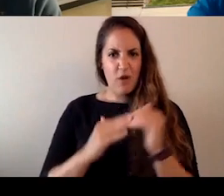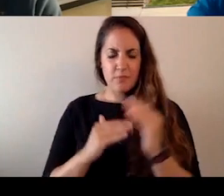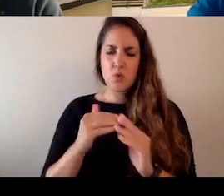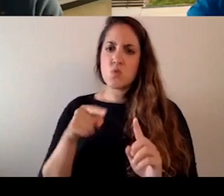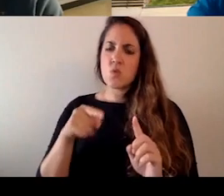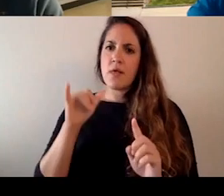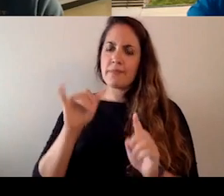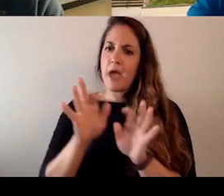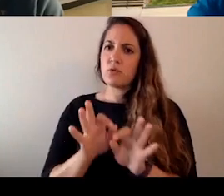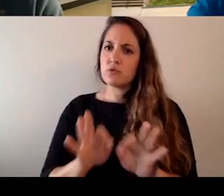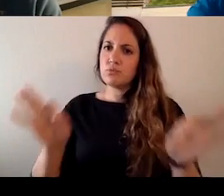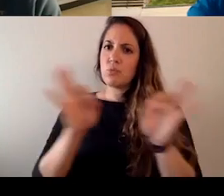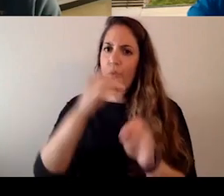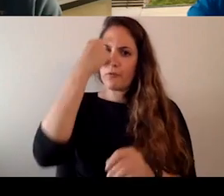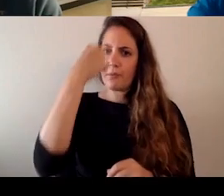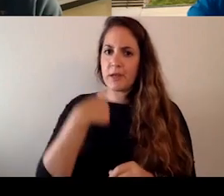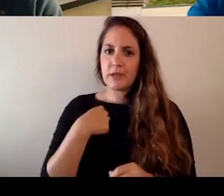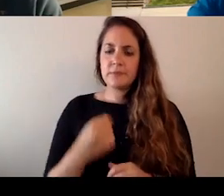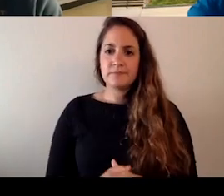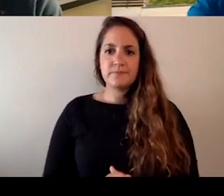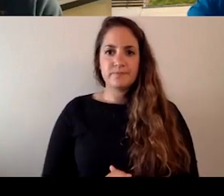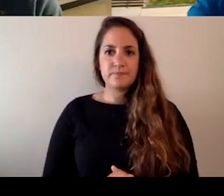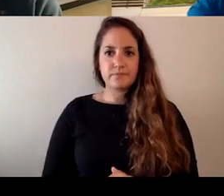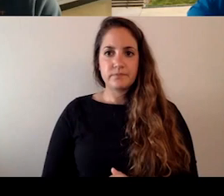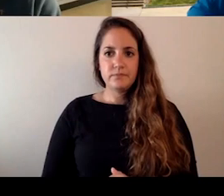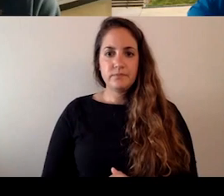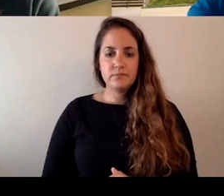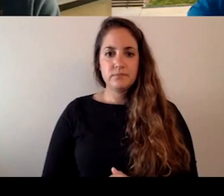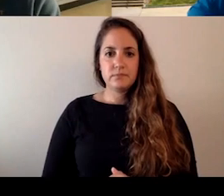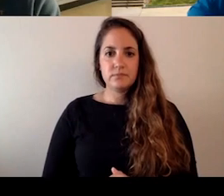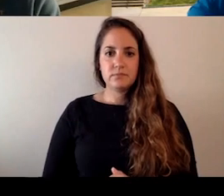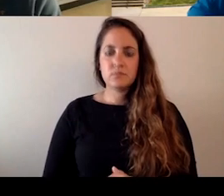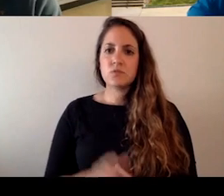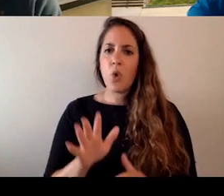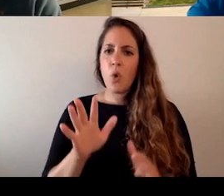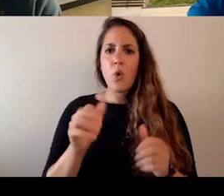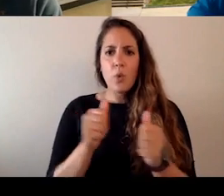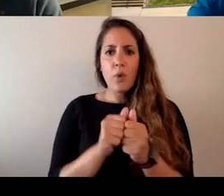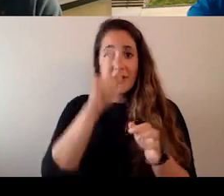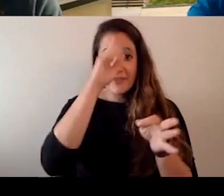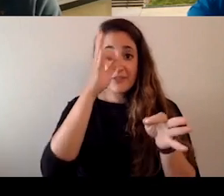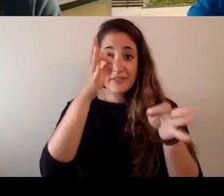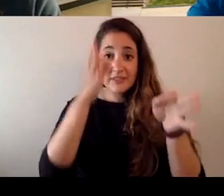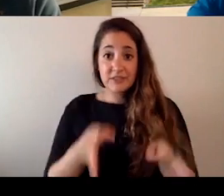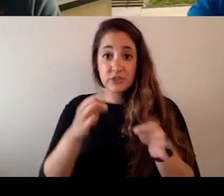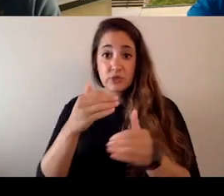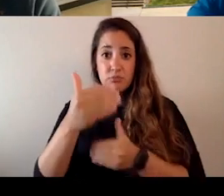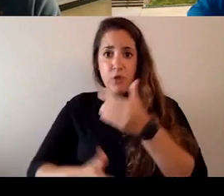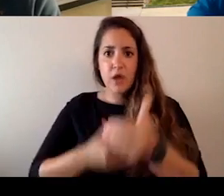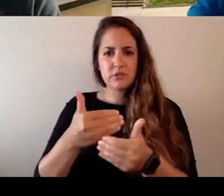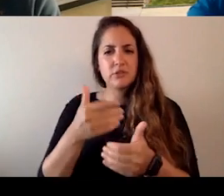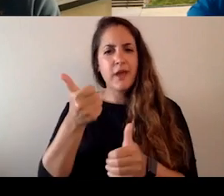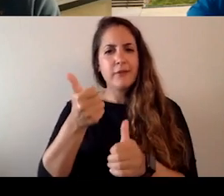So I think that has to go into a lot of the decision making processes that, you know, where are you going to see yourself for the long term.